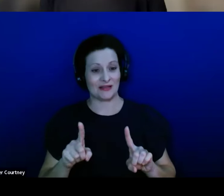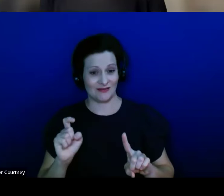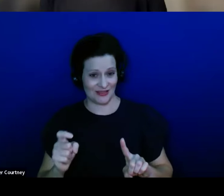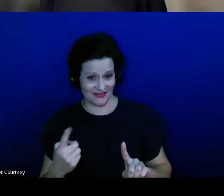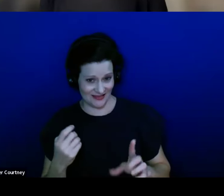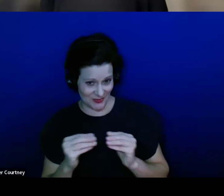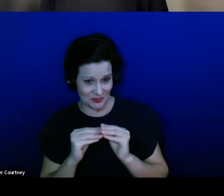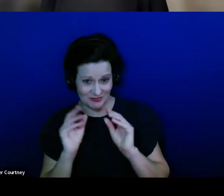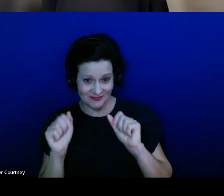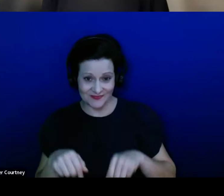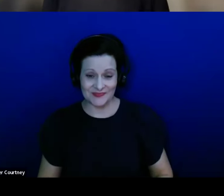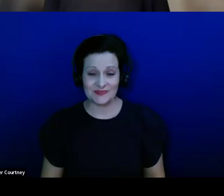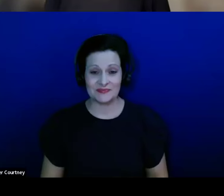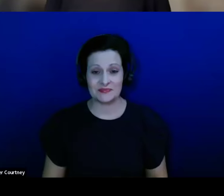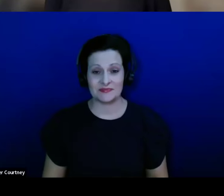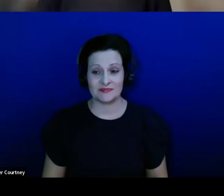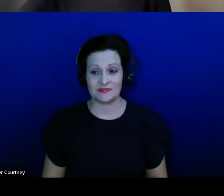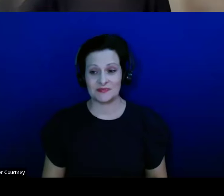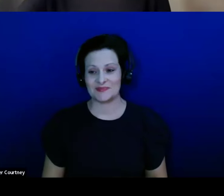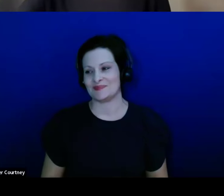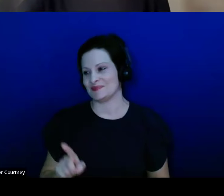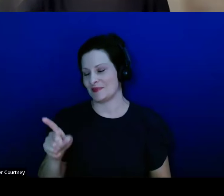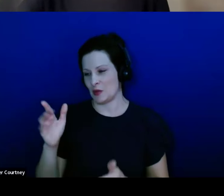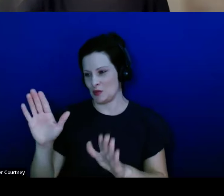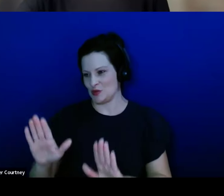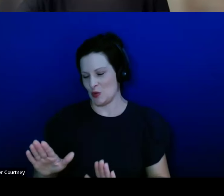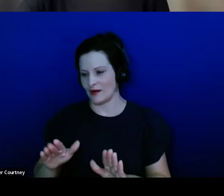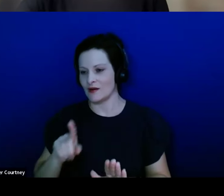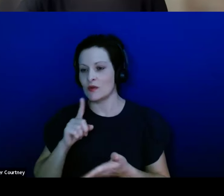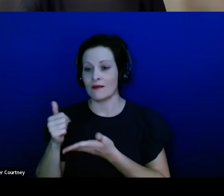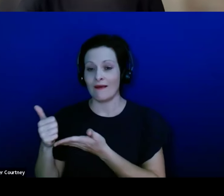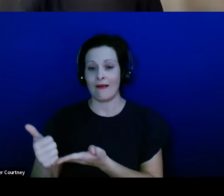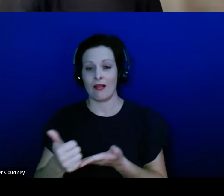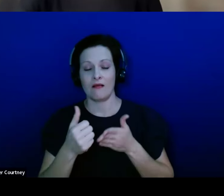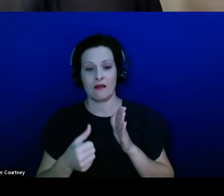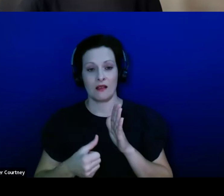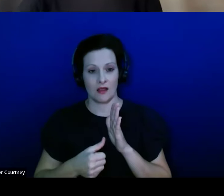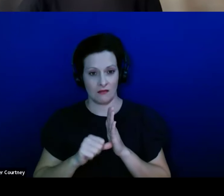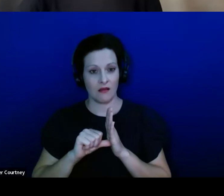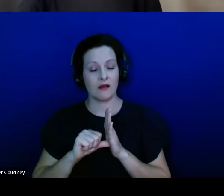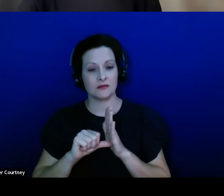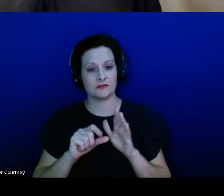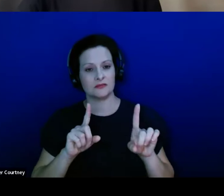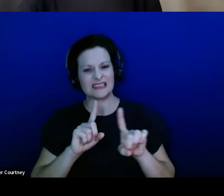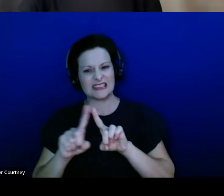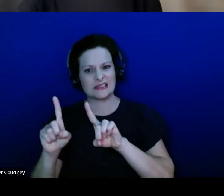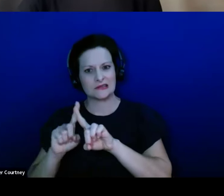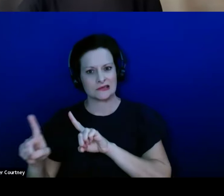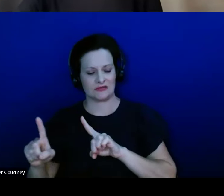Oh, that was great! And really helpful to highlight the additional ways to interest in